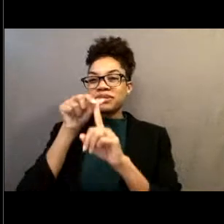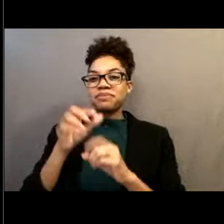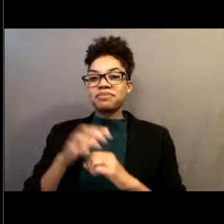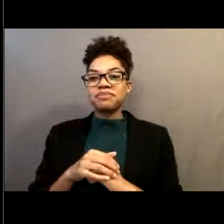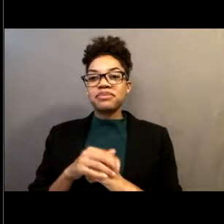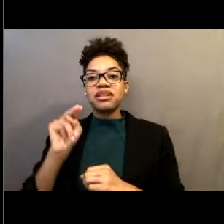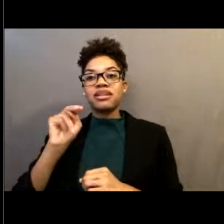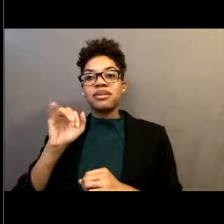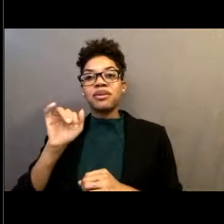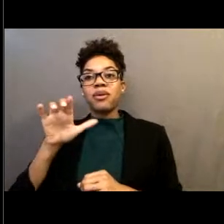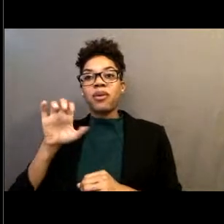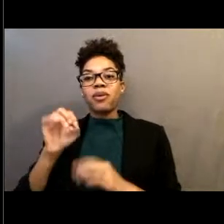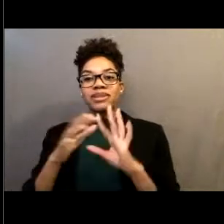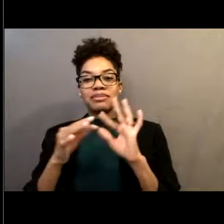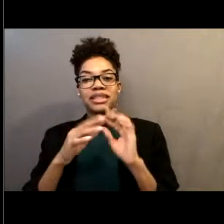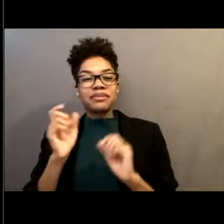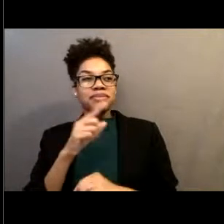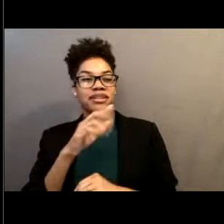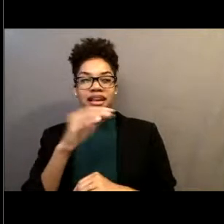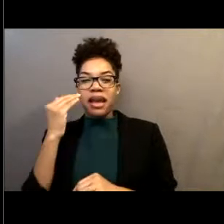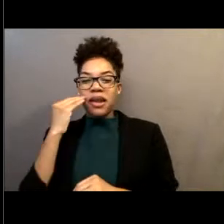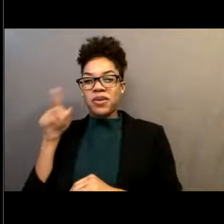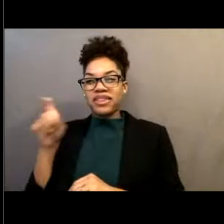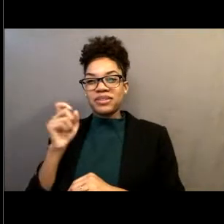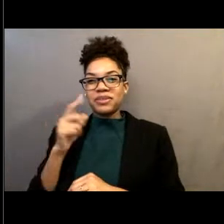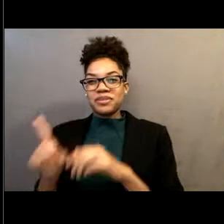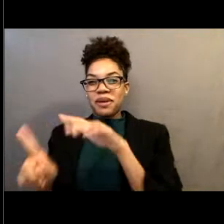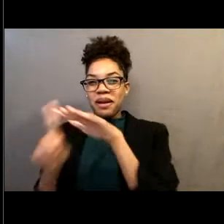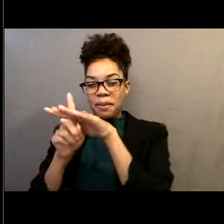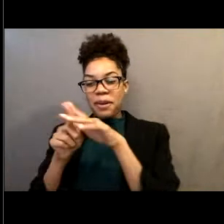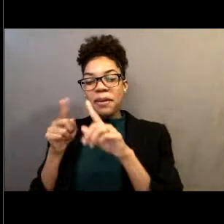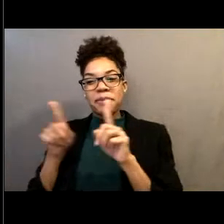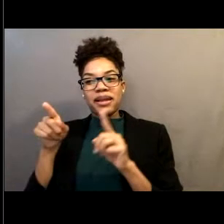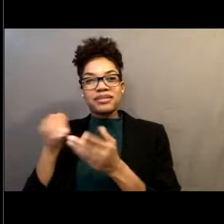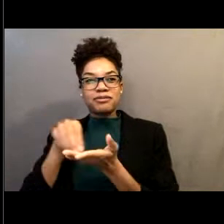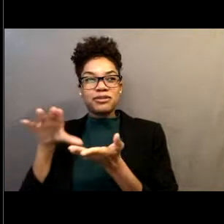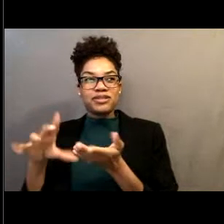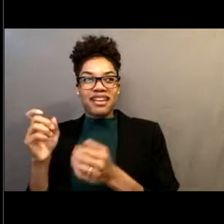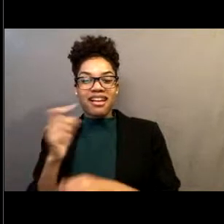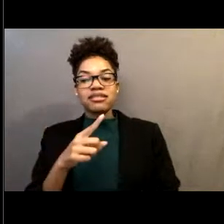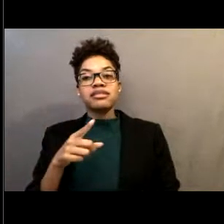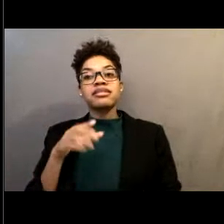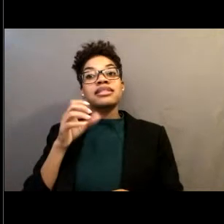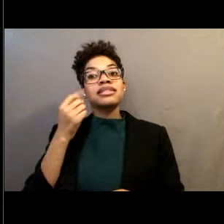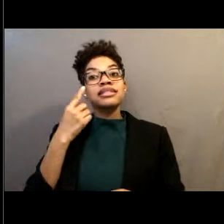was going to come up Tim. So I have to ask it now since Joseph asked. Has a satellite ever hit another satellite?